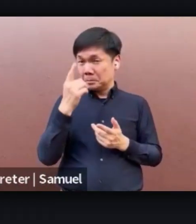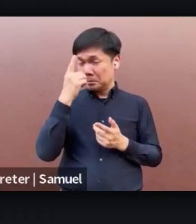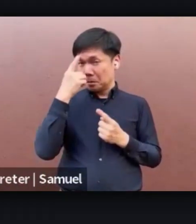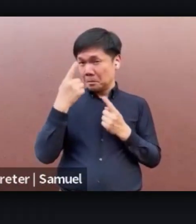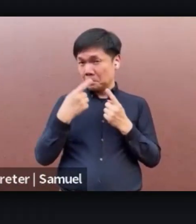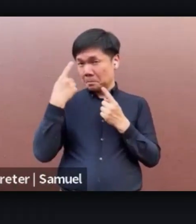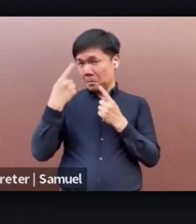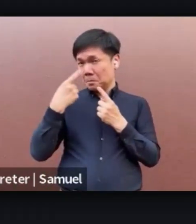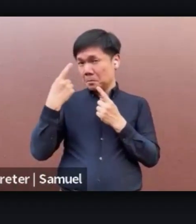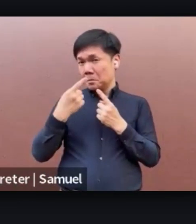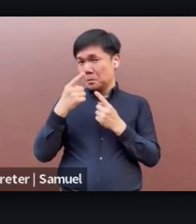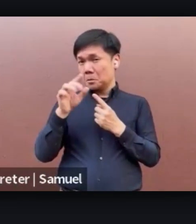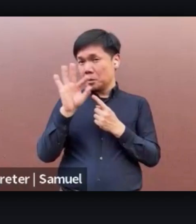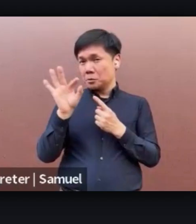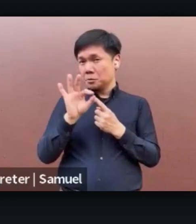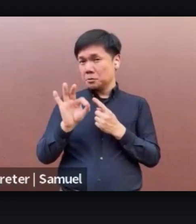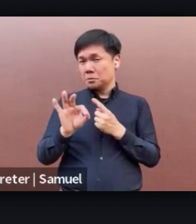Meanwhile, people think about the questions.